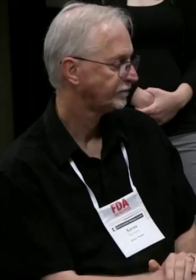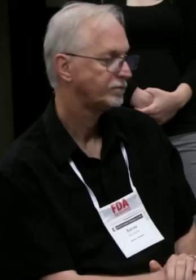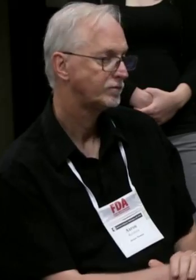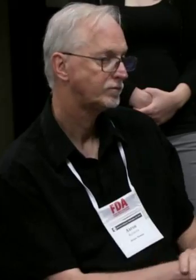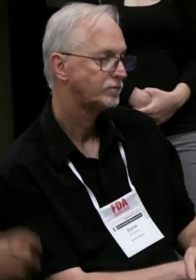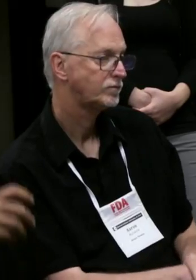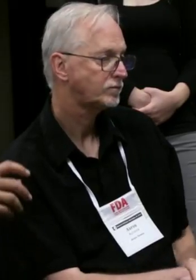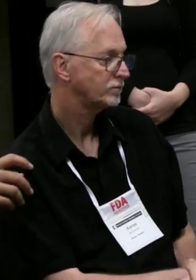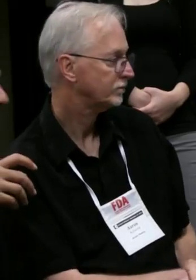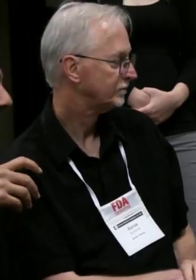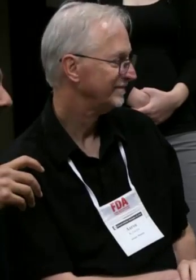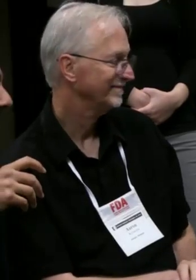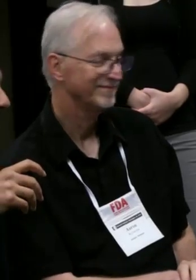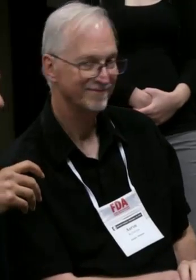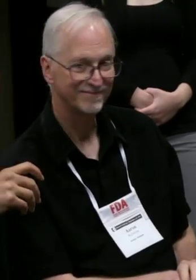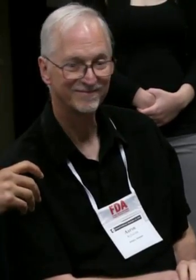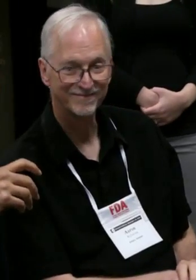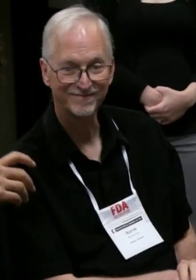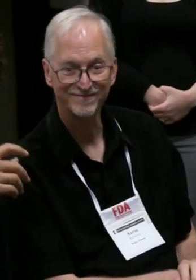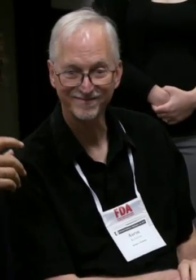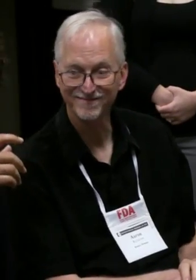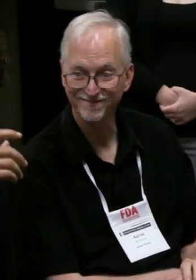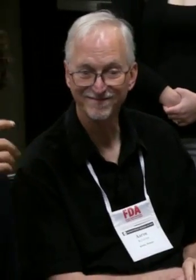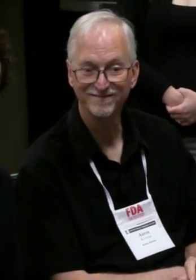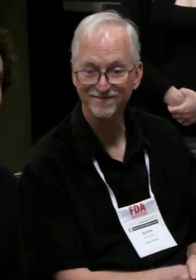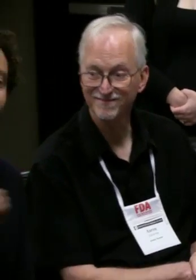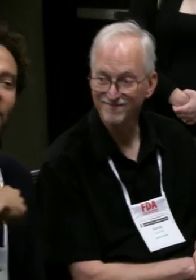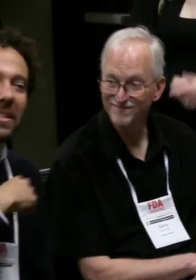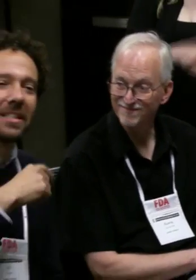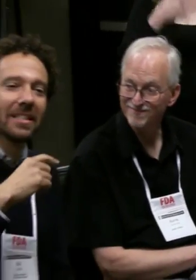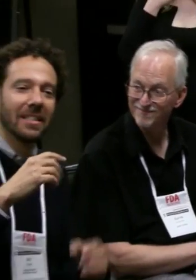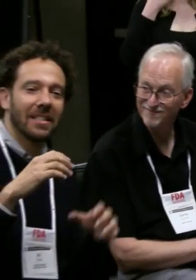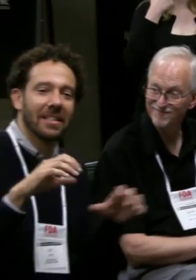So keep that in mind, just a little food for thought.